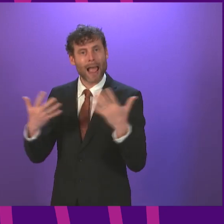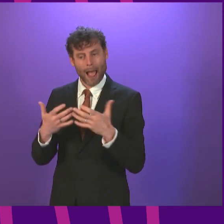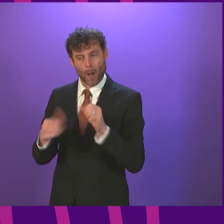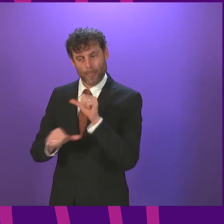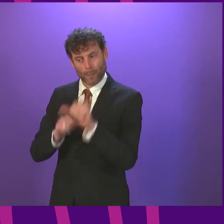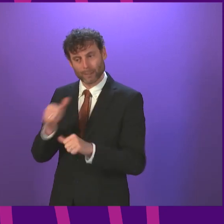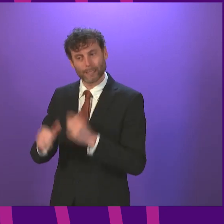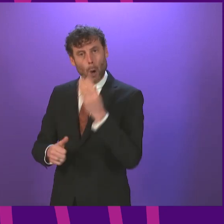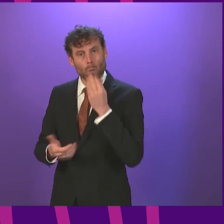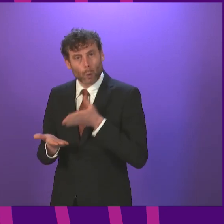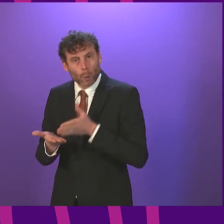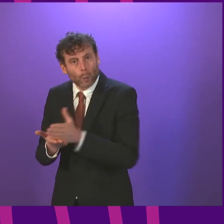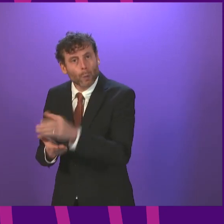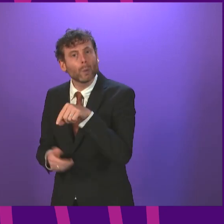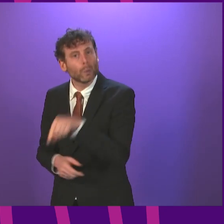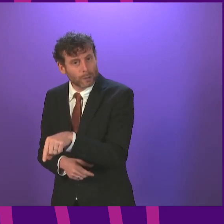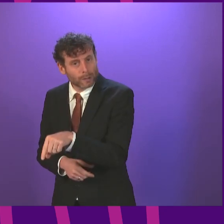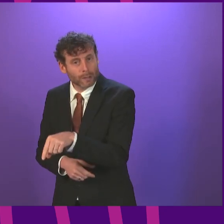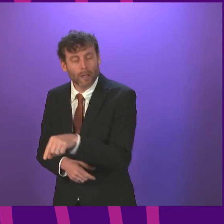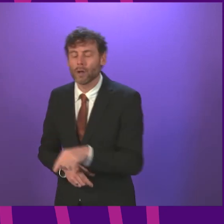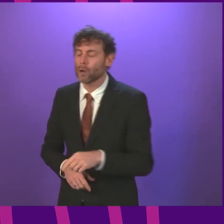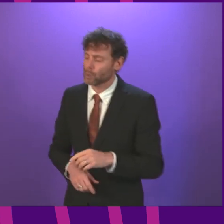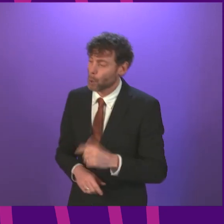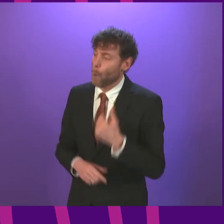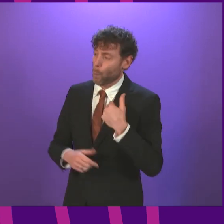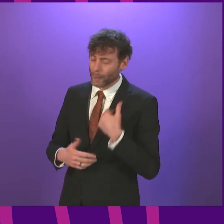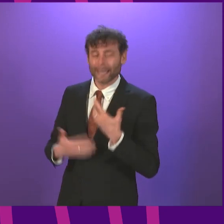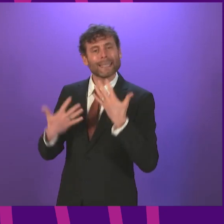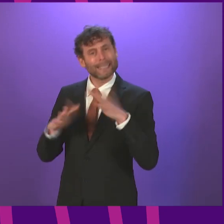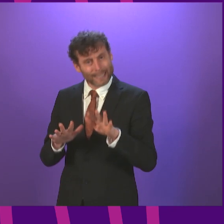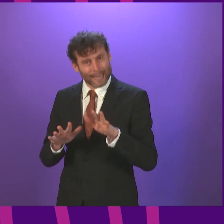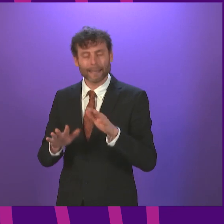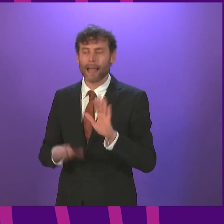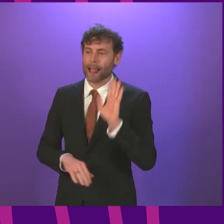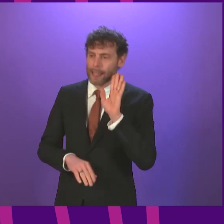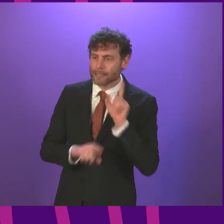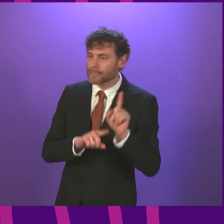Therefore, it is not that those issues were not properly considered. Judgments were made,